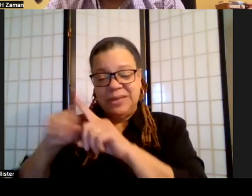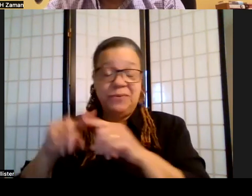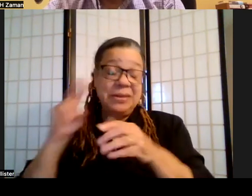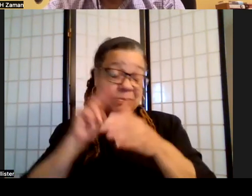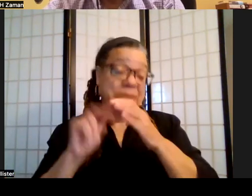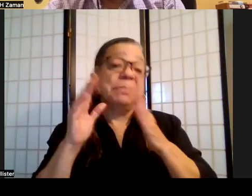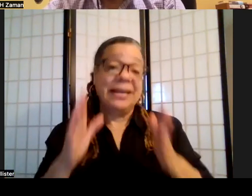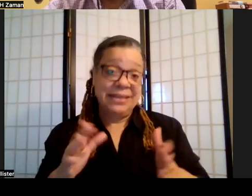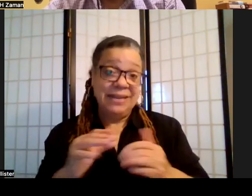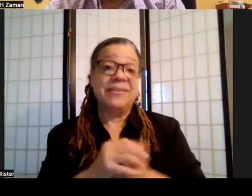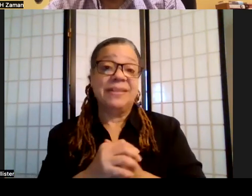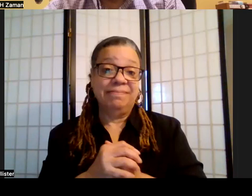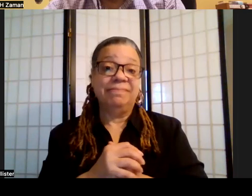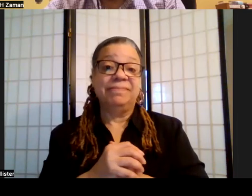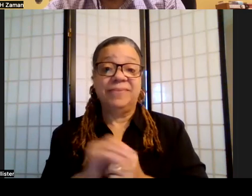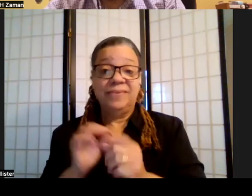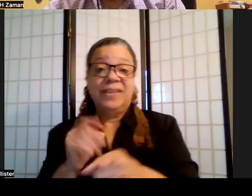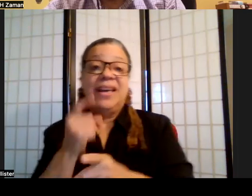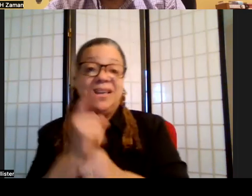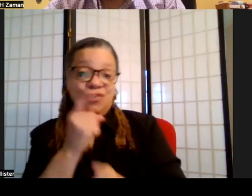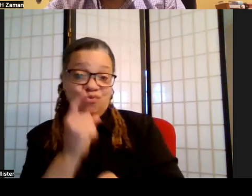Yeah, yeah. You've emphasized several times that,